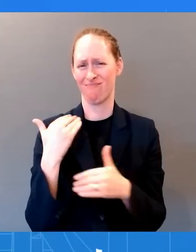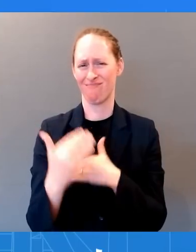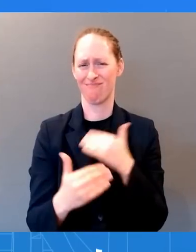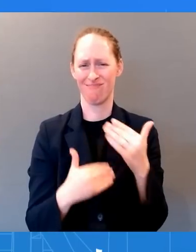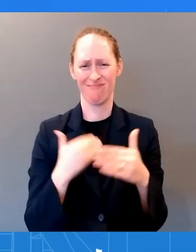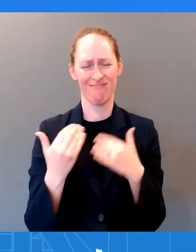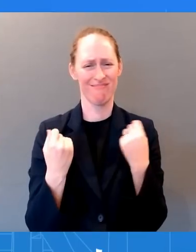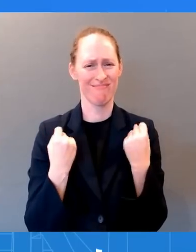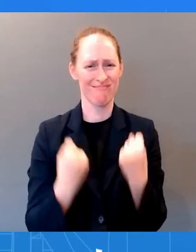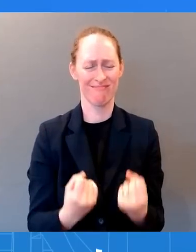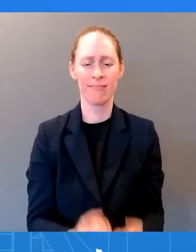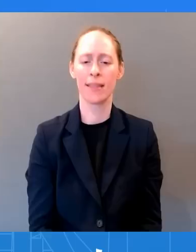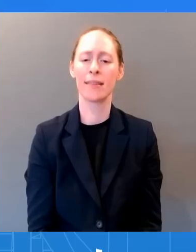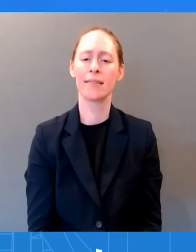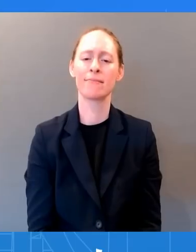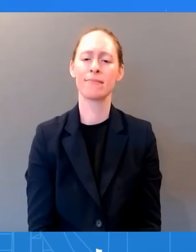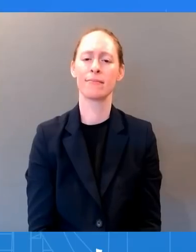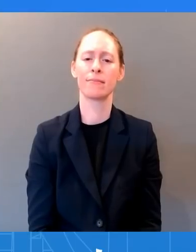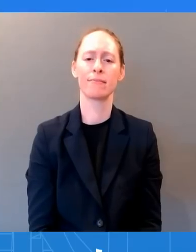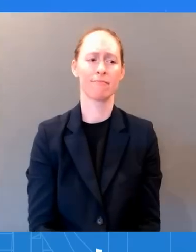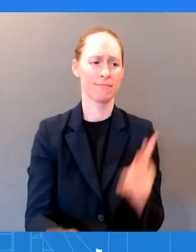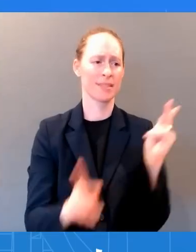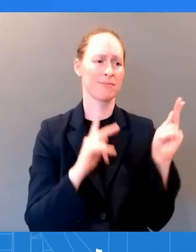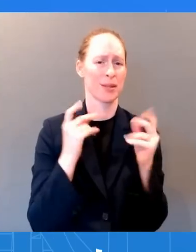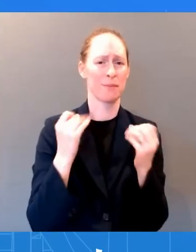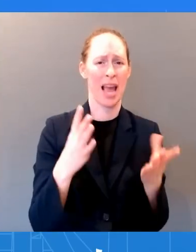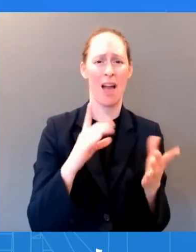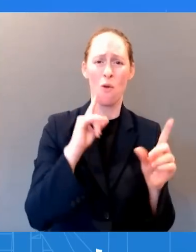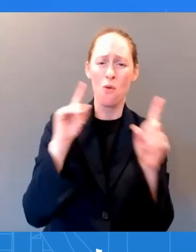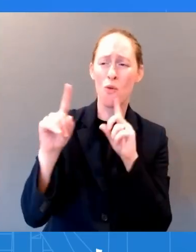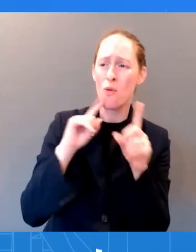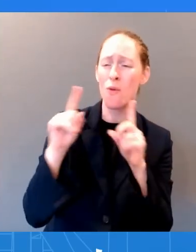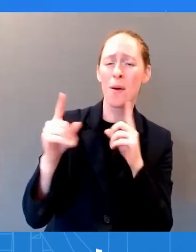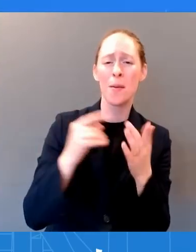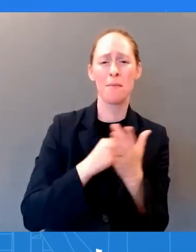And -- and so, we're going to always look at every economic data.